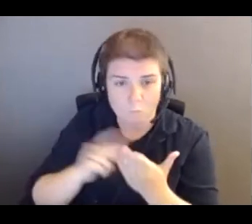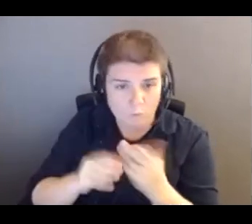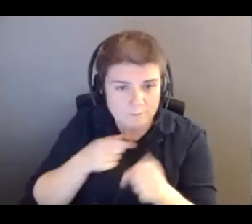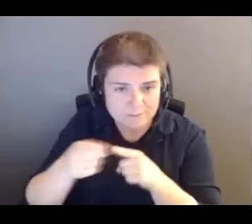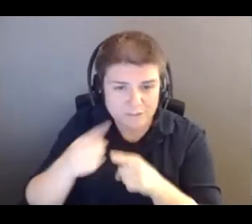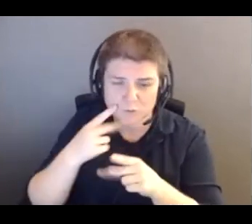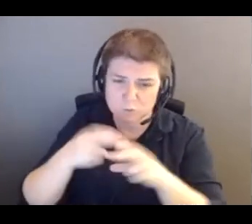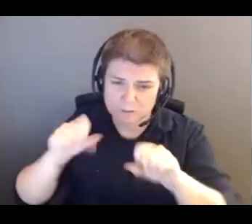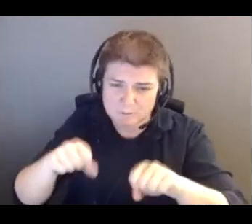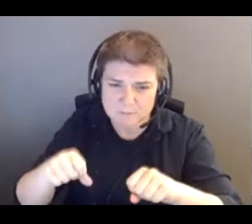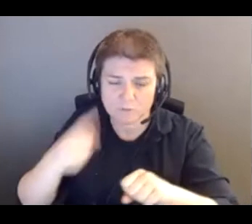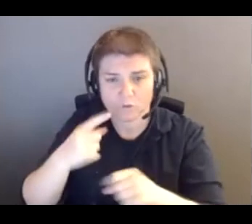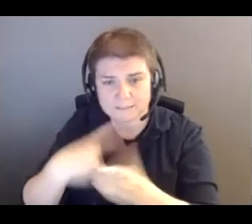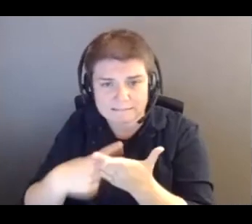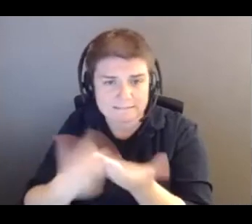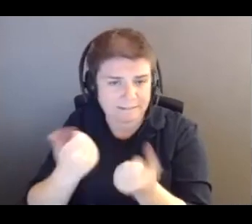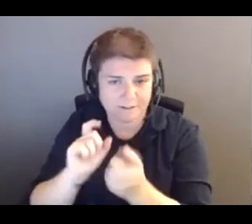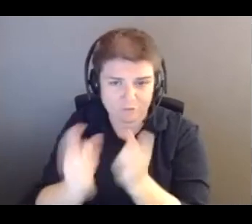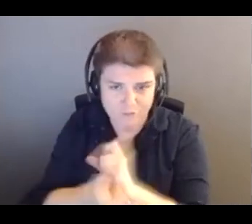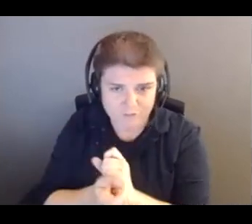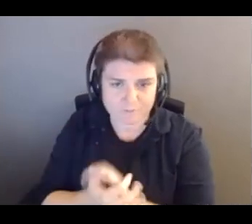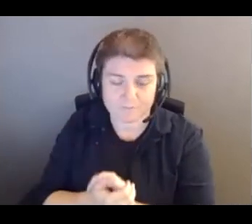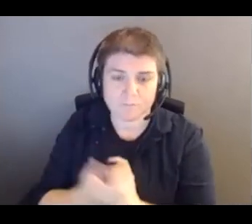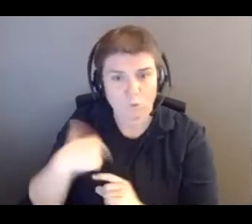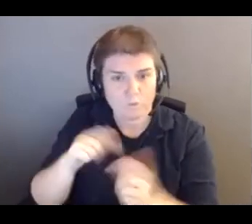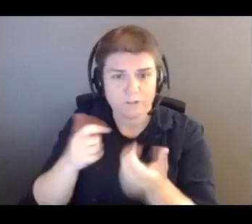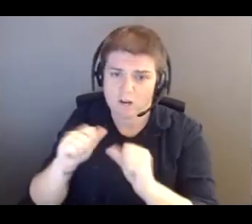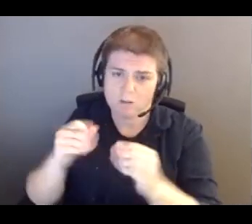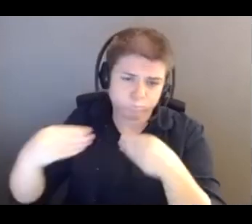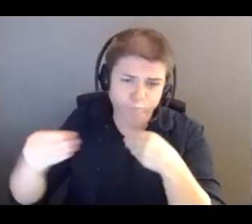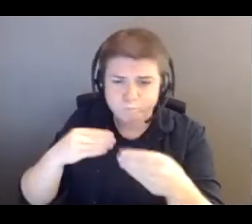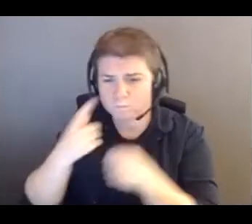discuss the changes. We really do try to be as flexible and understanding as possible